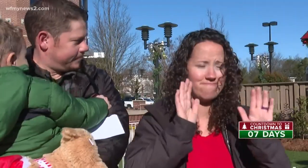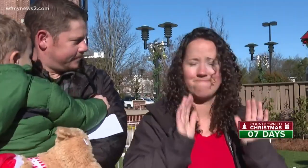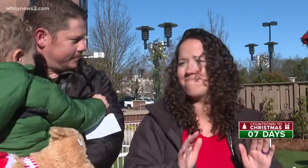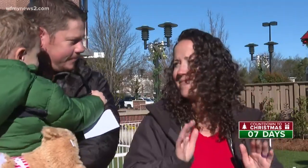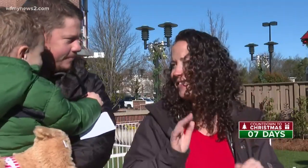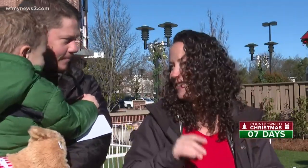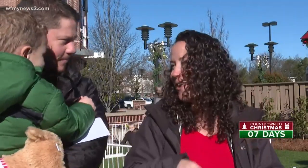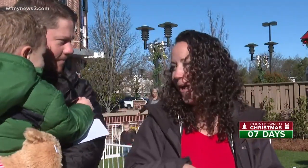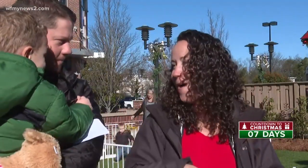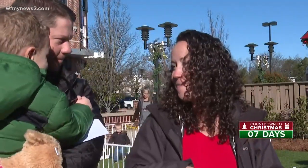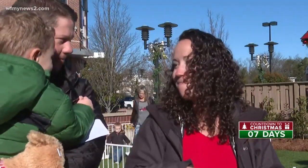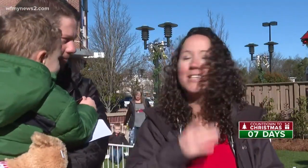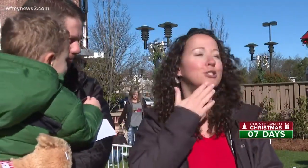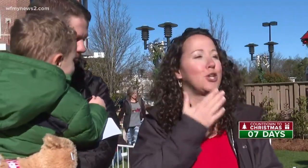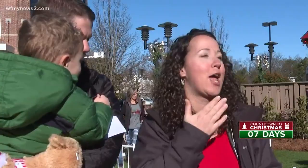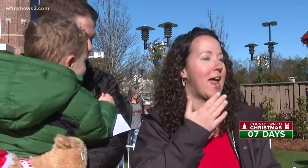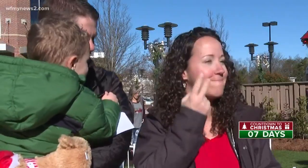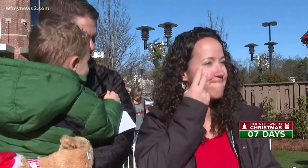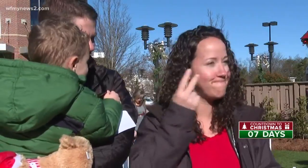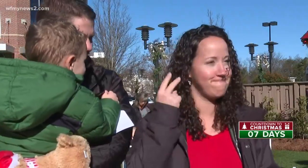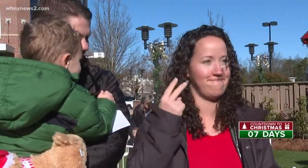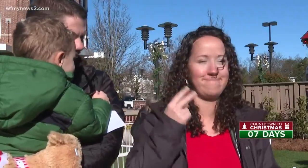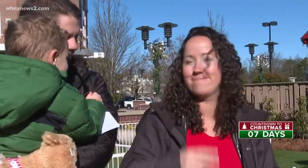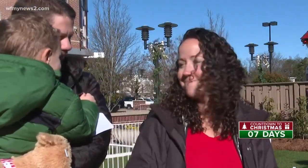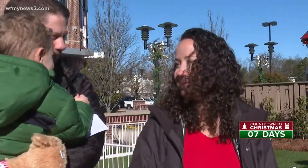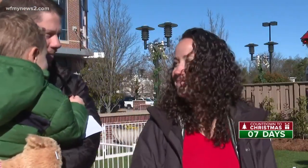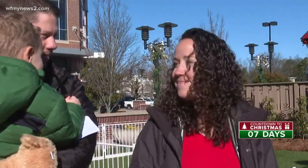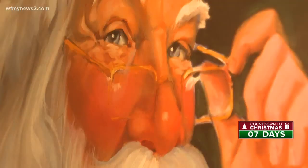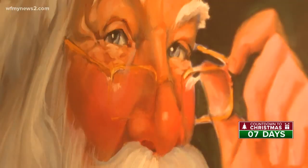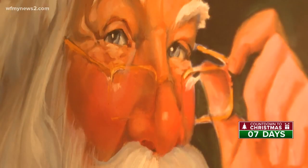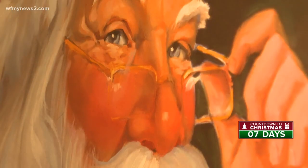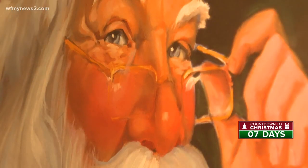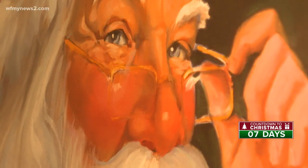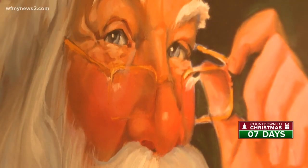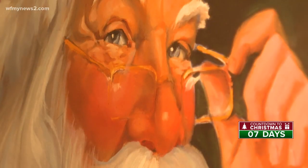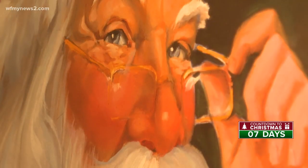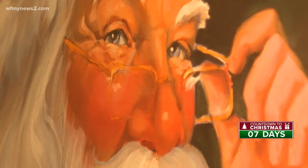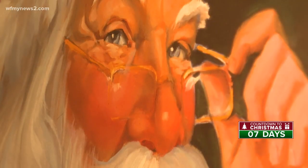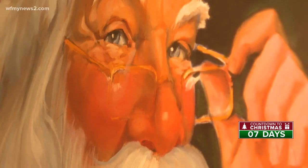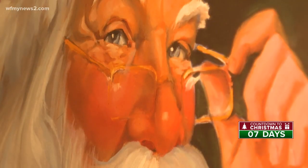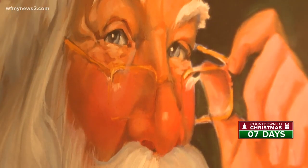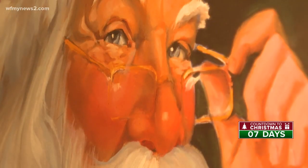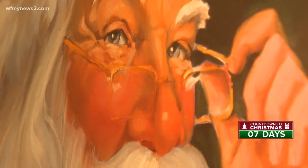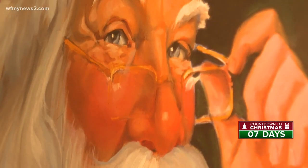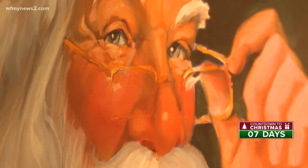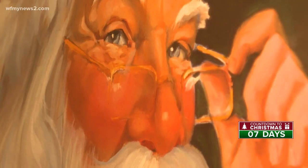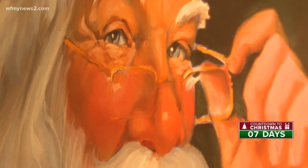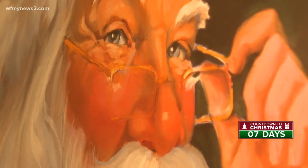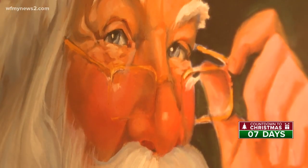COMMUNICATE WITH SANTA THE WAY HE COMMUNICATES WITH US. THANK YOU COMMUNICATE WITH SANTA THE WAY HE COMMUNICATES WITH US. THANK YOU HAVING COMMUNICATE WITH SANTA THE WAY HE COMMUNICATES WITH US. THANK YOU HAVING COMMUNICATION COMMUNICATE WITH SANTA THE WAY HE COMMUNICATES WITH US. THANK YOU HAVING COMMUNICATION ACCESS HE COMMUNICATES WITH US. THANK YOU HAVING COMMUNICATION ACCESS HE COMMUNICATES WITH US. THANK YOU HAVING COMMUNICATION ACCESS LIKE HE COMMUNICATES WITH US. THANK YOU HAVING COMMUNICATION ACCESS LIKE THAT HE COMMUNICATES WITH US. THANK YOU HAVING COMMUNICATION ACCESS LIKE THAT IS HE COMMUNICATES WITH US. THANK YOU HAVING COMMUNICATION ACCESS LIKE THAT IS JUST HE COMMUNICATES WITH US. THANK YOU HAVING COMMUNICATION ACCESS LIKE THAT IS JUST PHENOMENAL